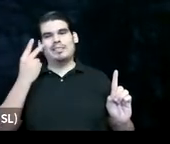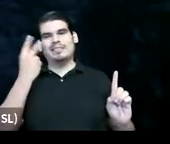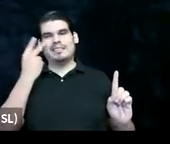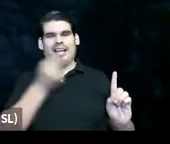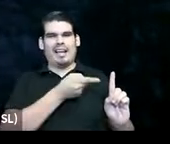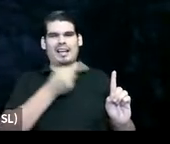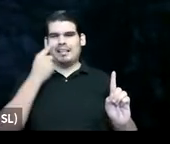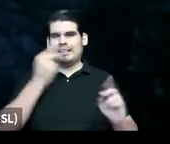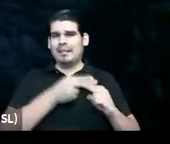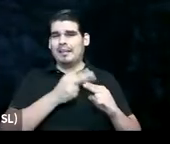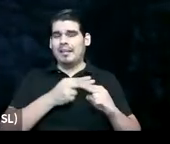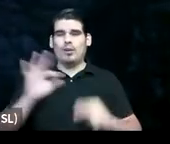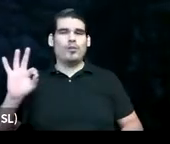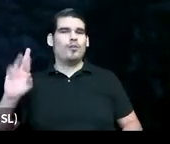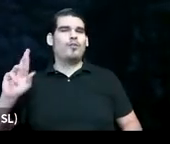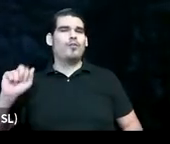If you want to speak. Go ahead and raise your hand.